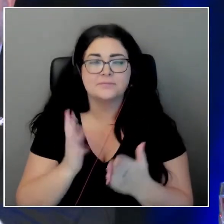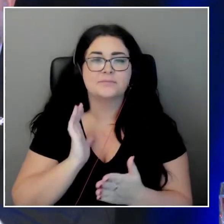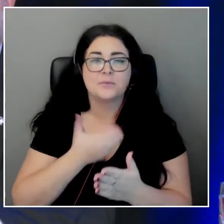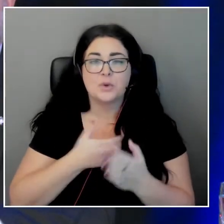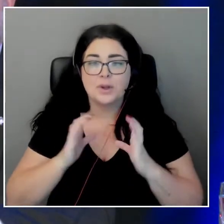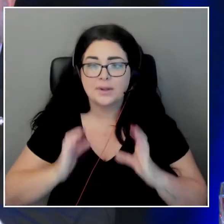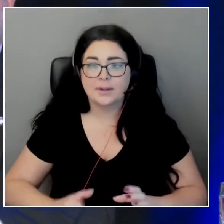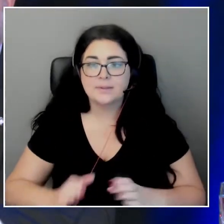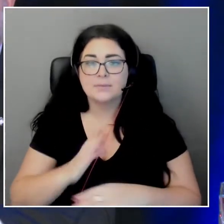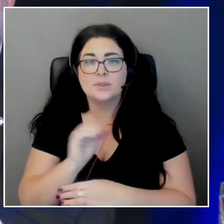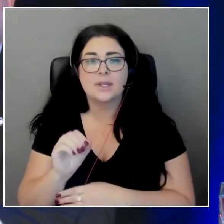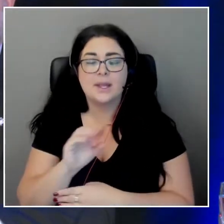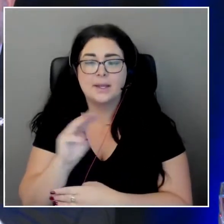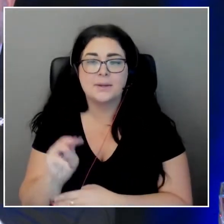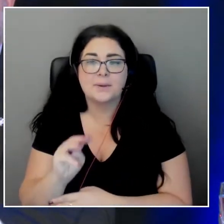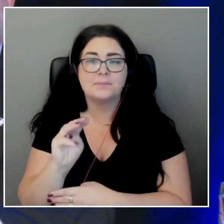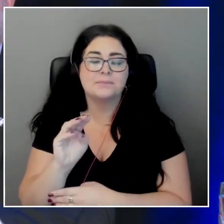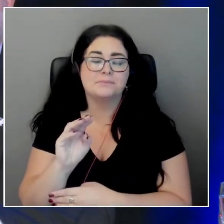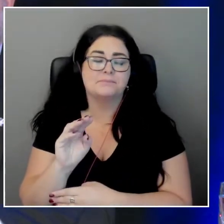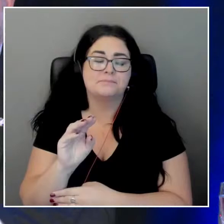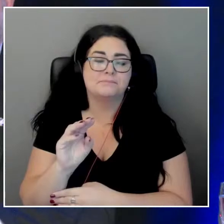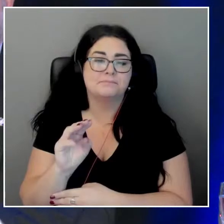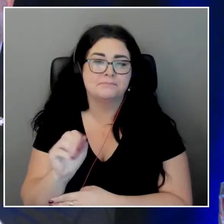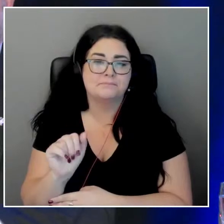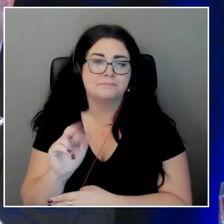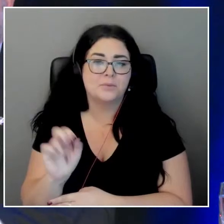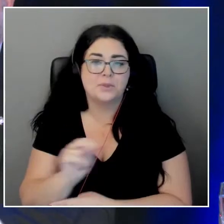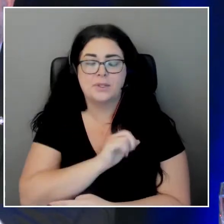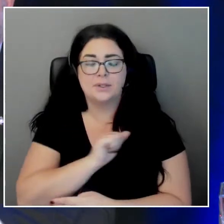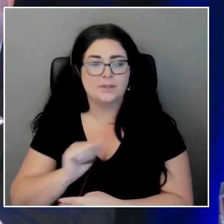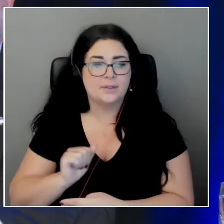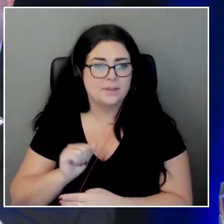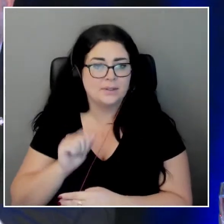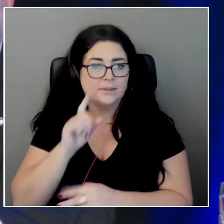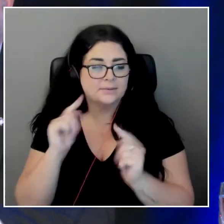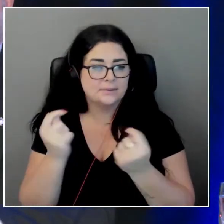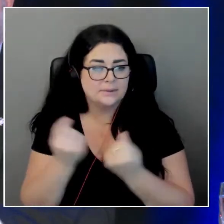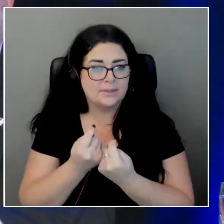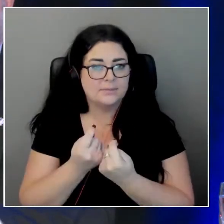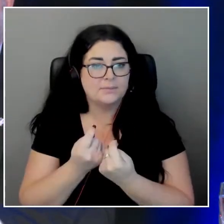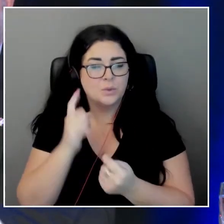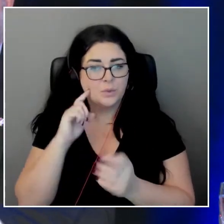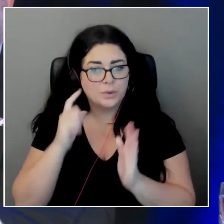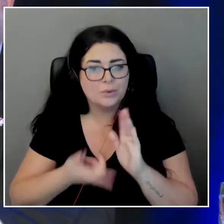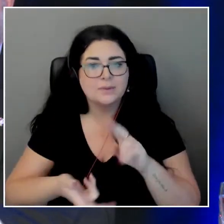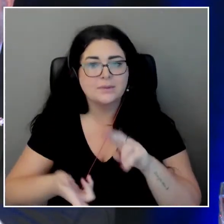team of a positive year as we continued to experience a rebound in traffic levels following the pandemic.